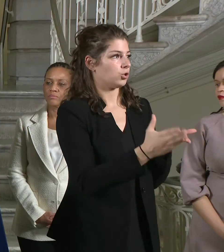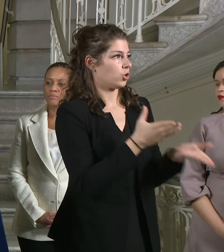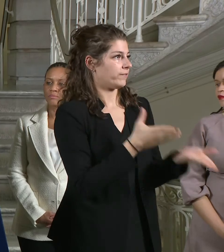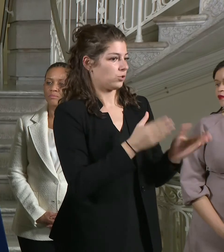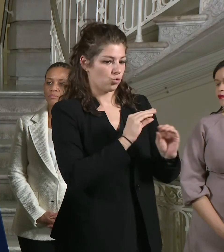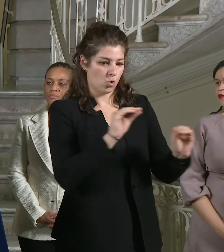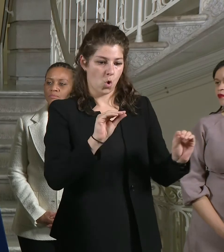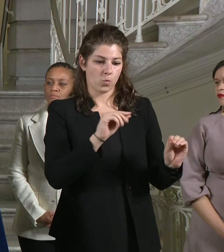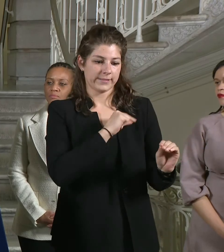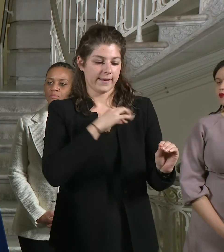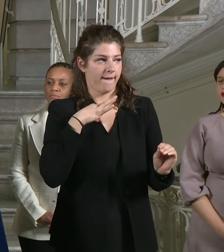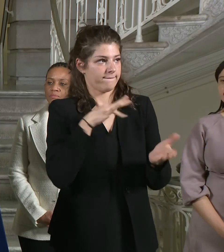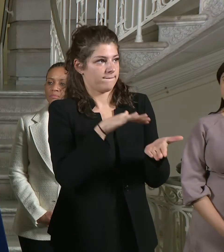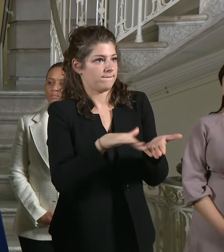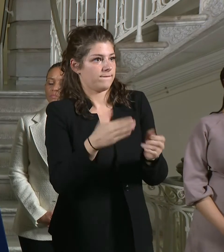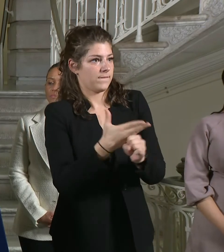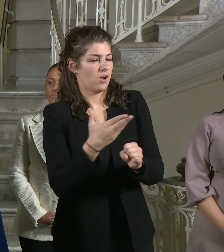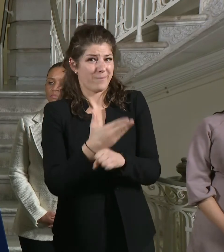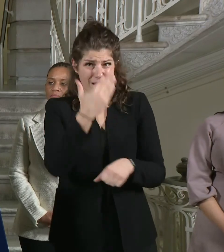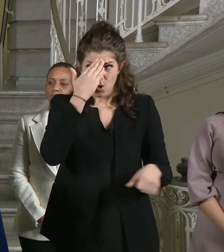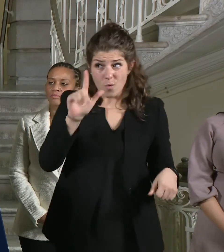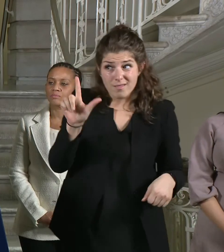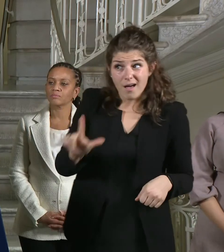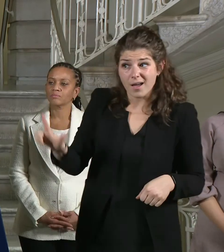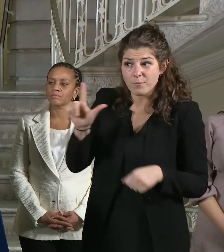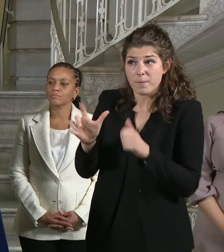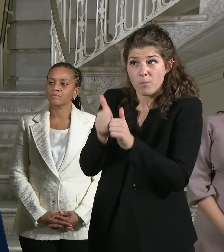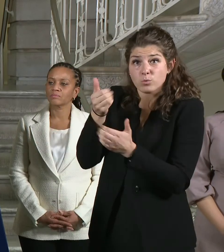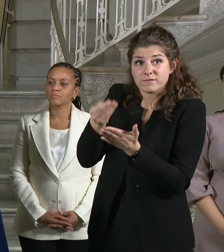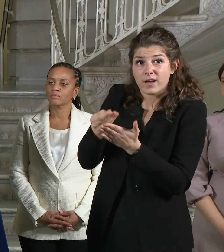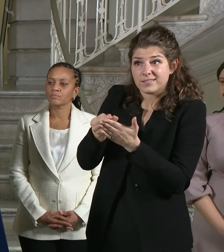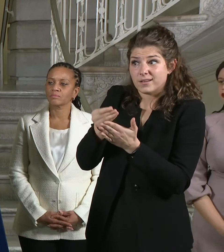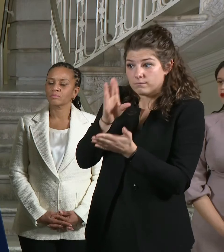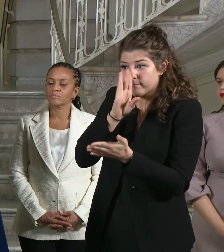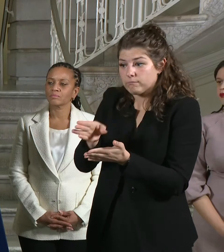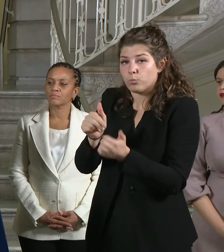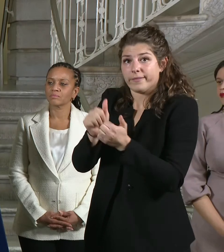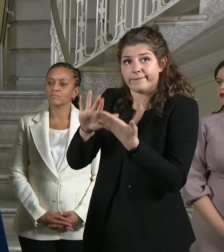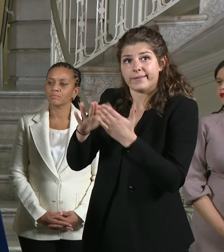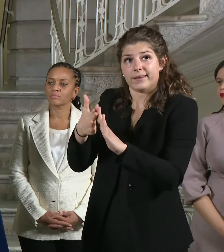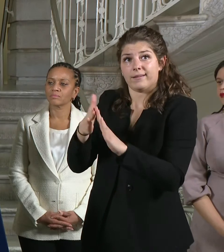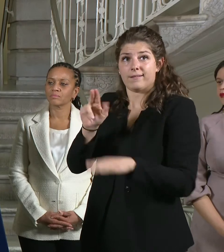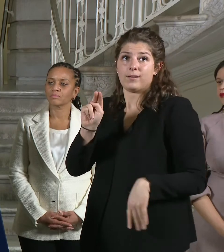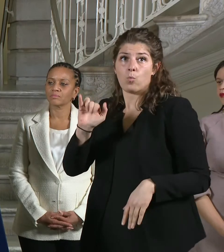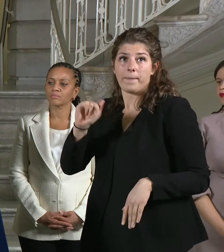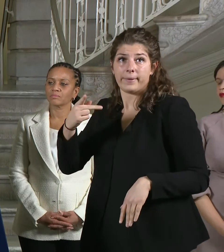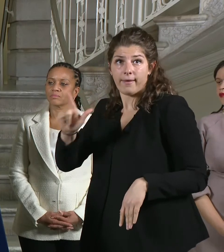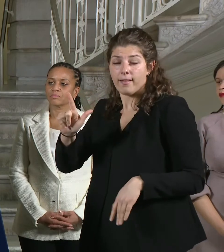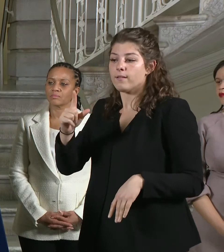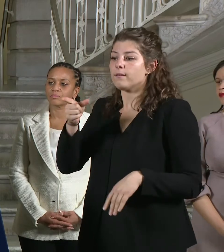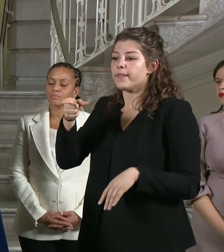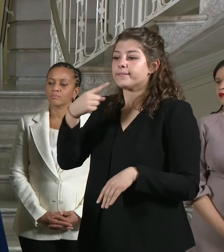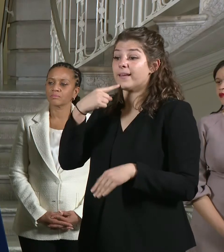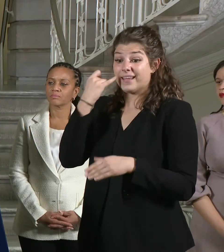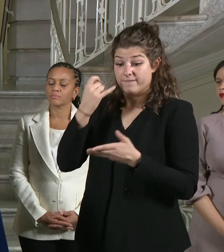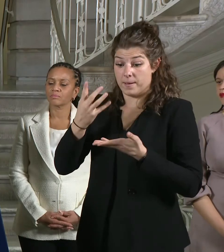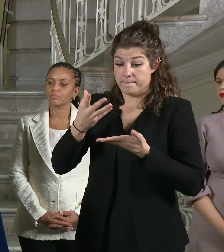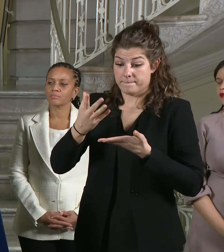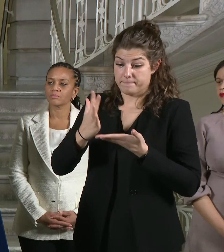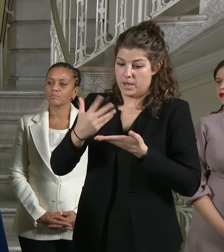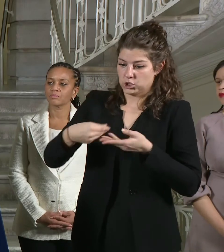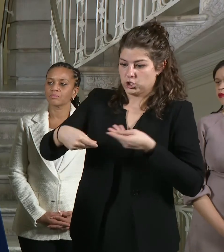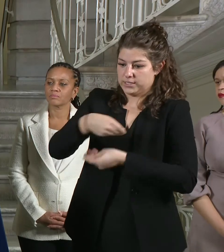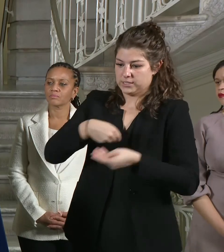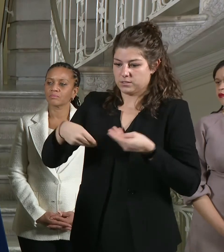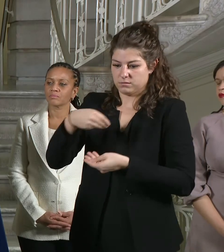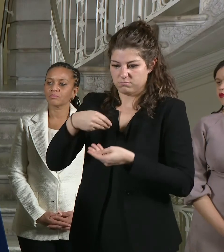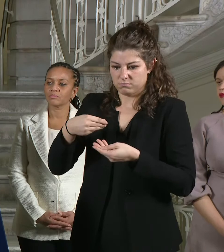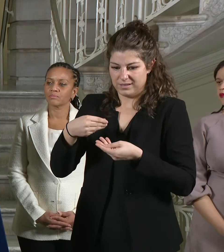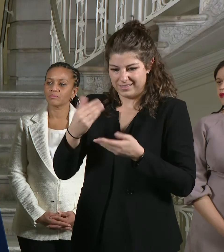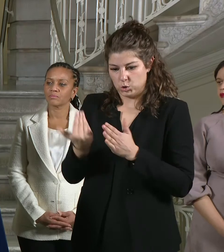THAT THERE WON'T